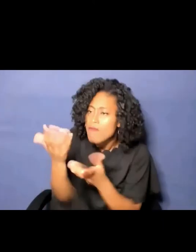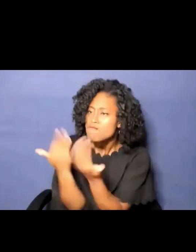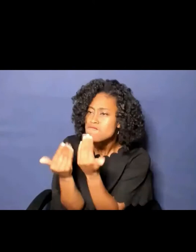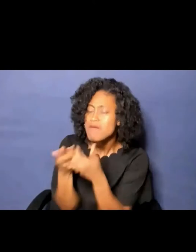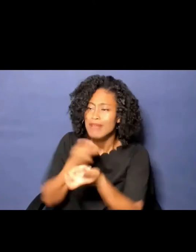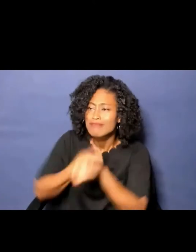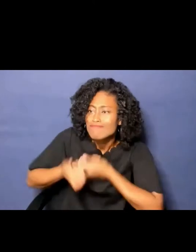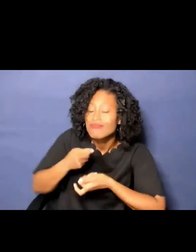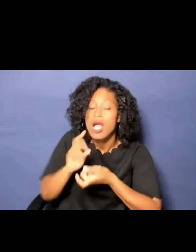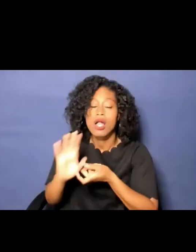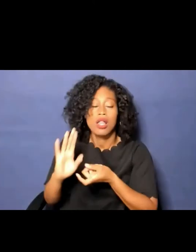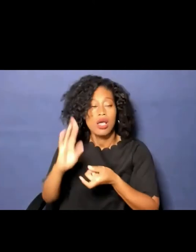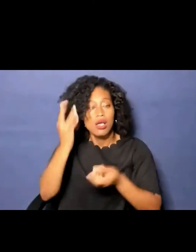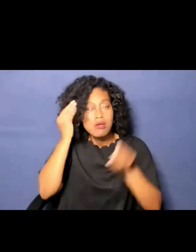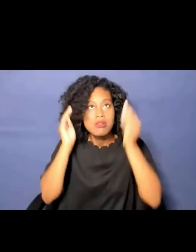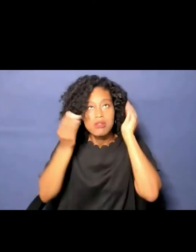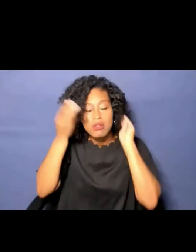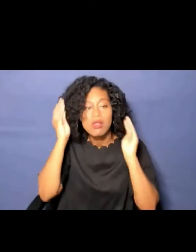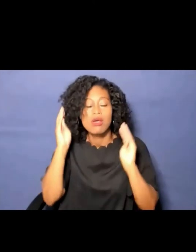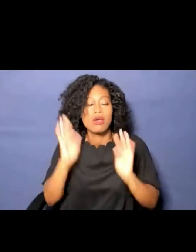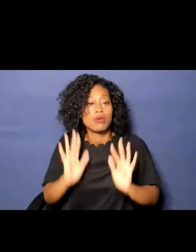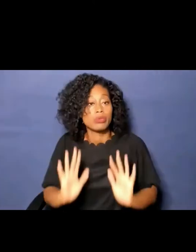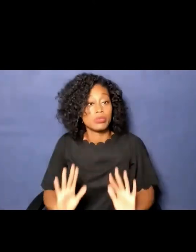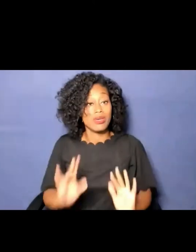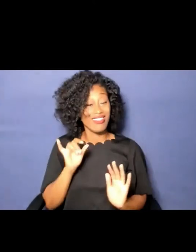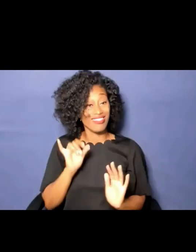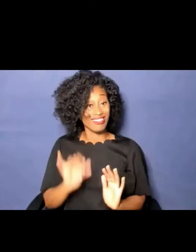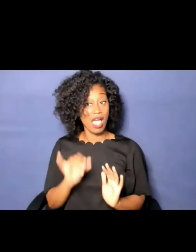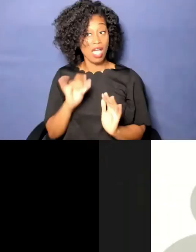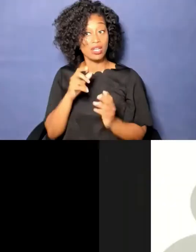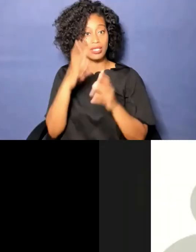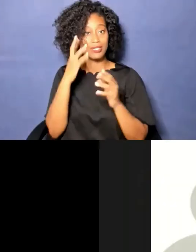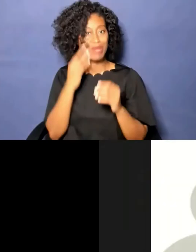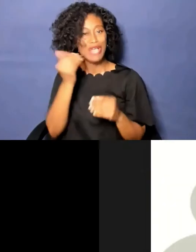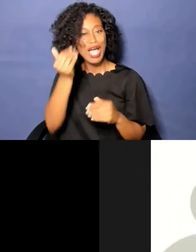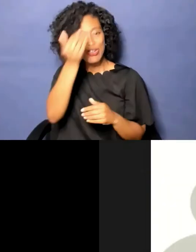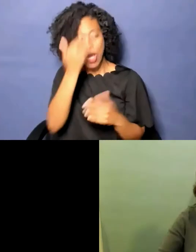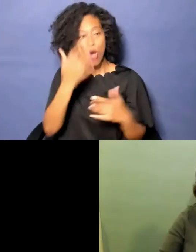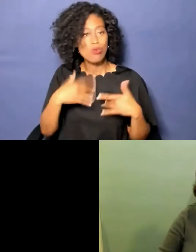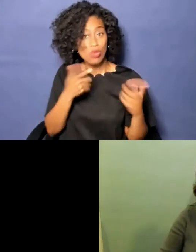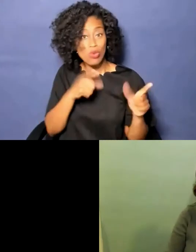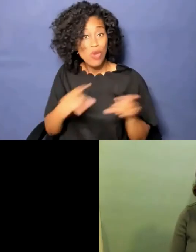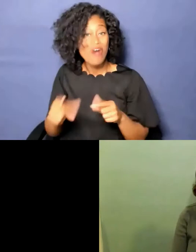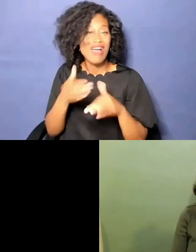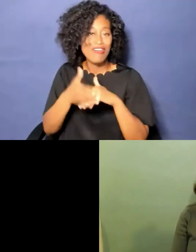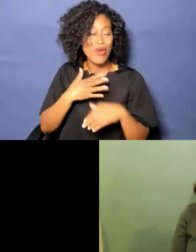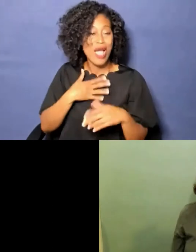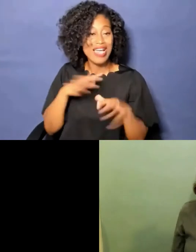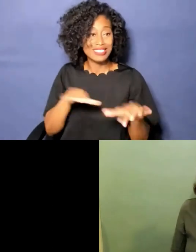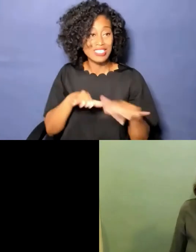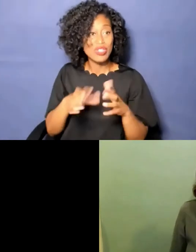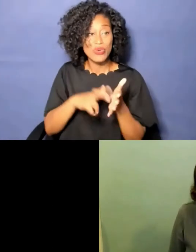I can name that experience due to research. And I took classes where I learned more about race,